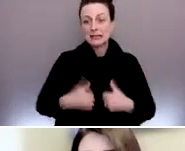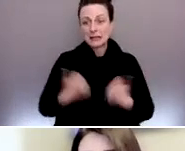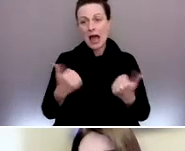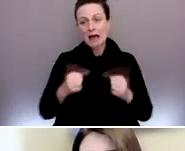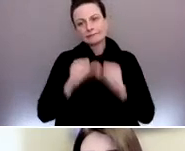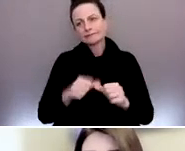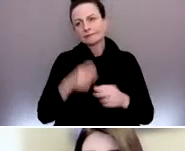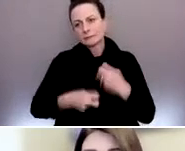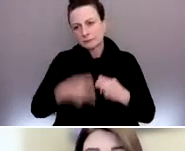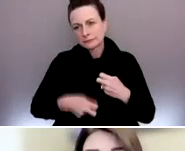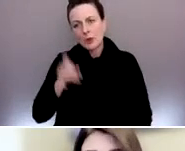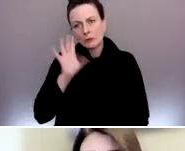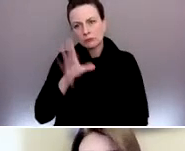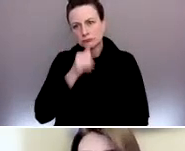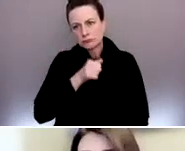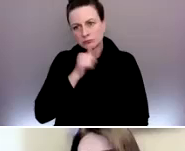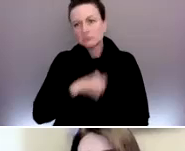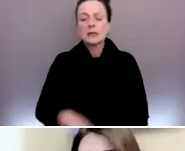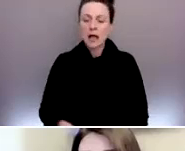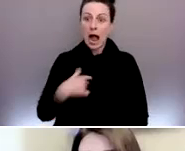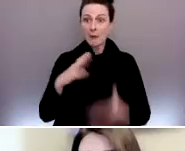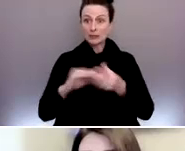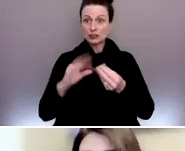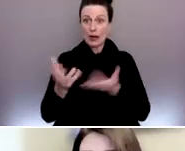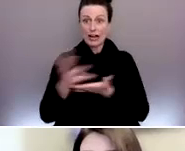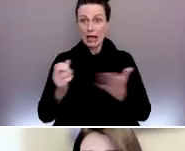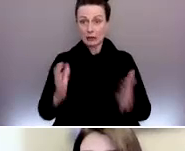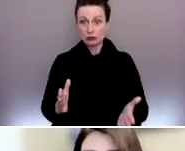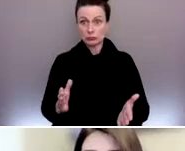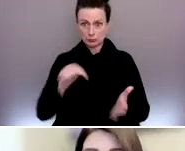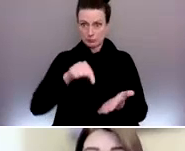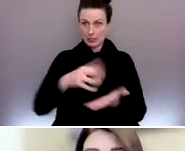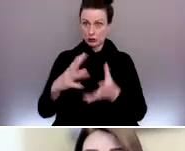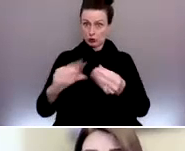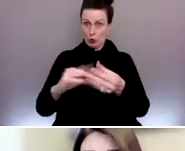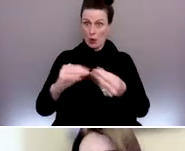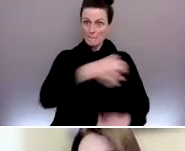difficult. I am a story collector because in our story there is power wisdom and truth.